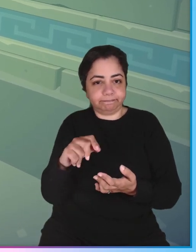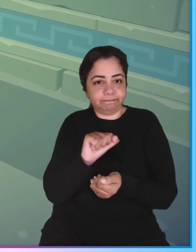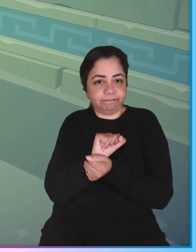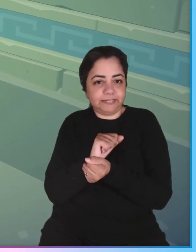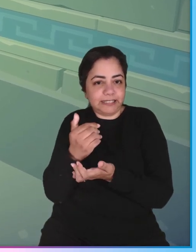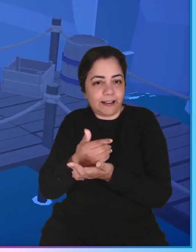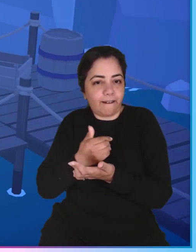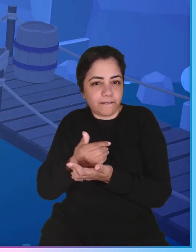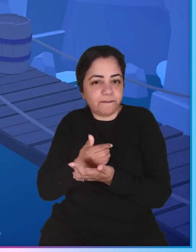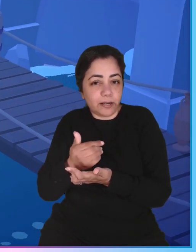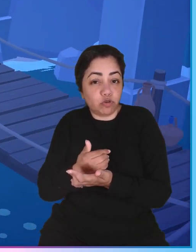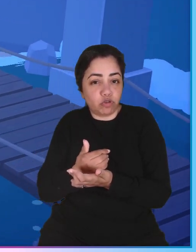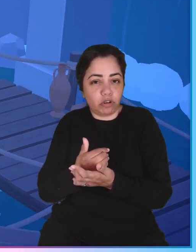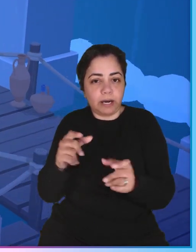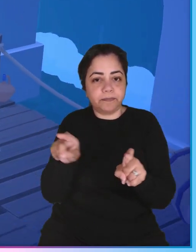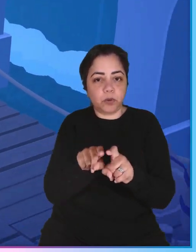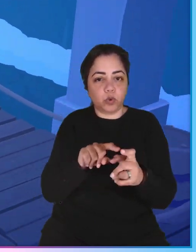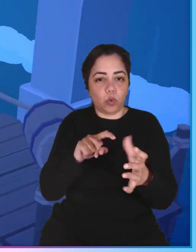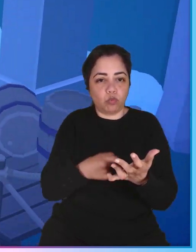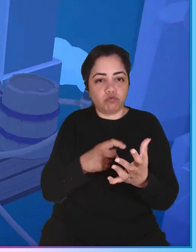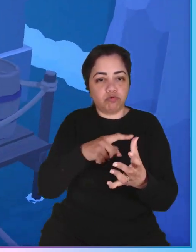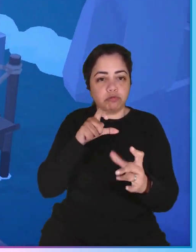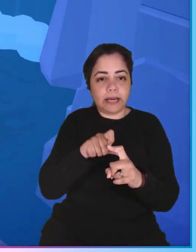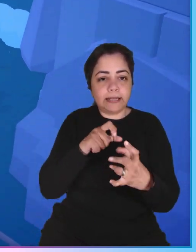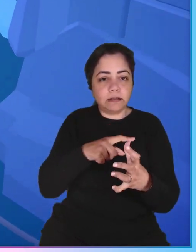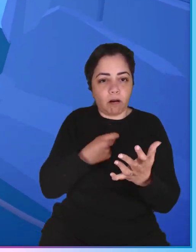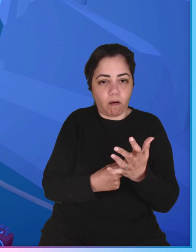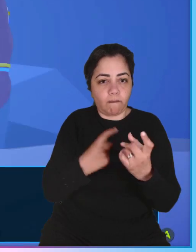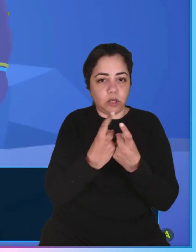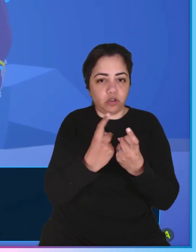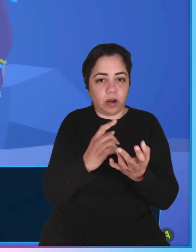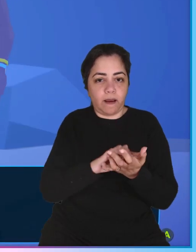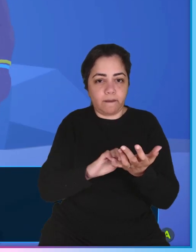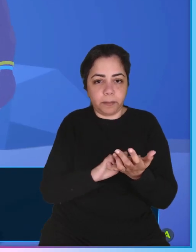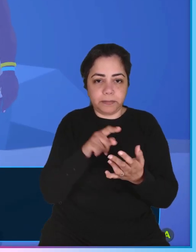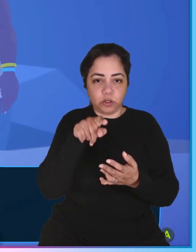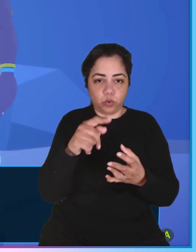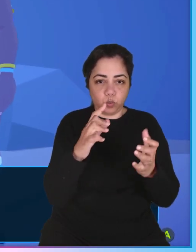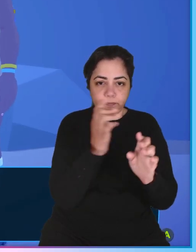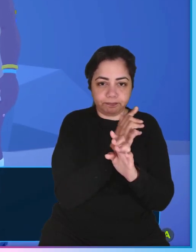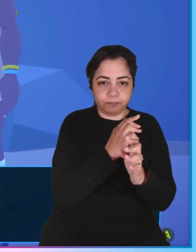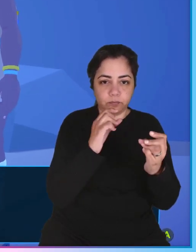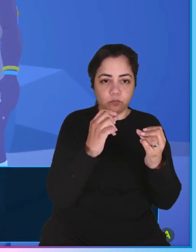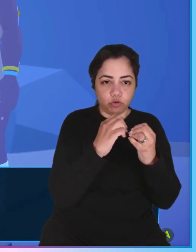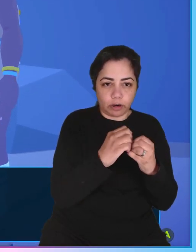Ambrosia Island is alive with discoveries, sights and sounds, and adorable little creatures.